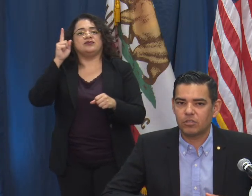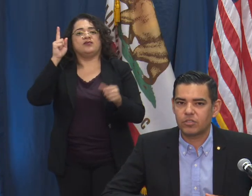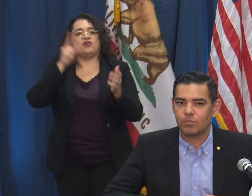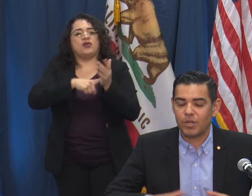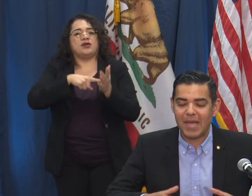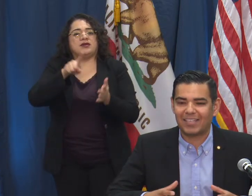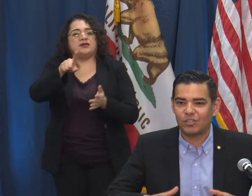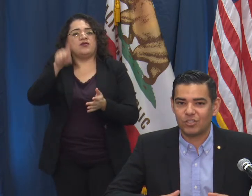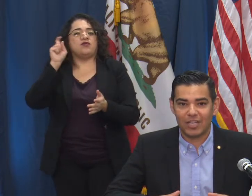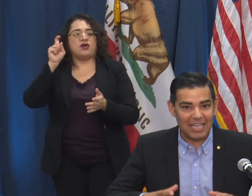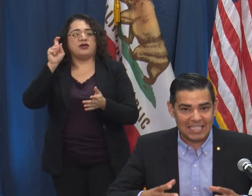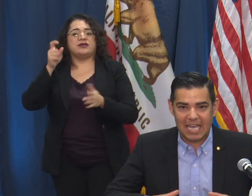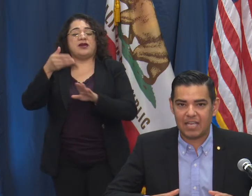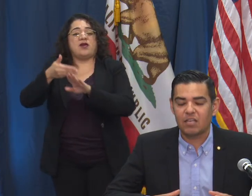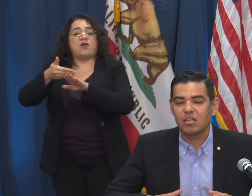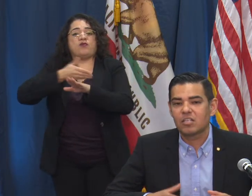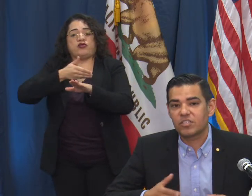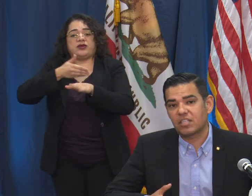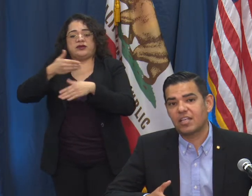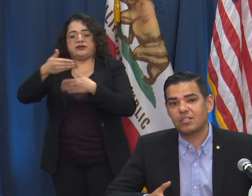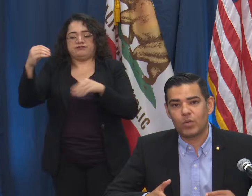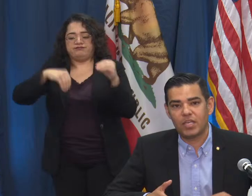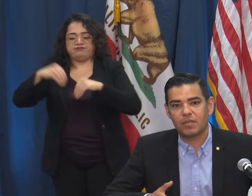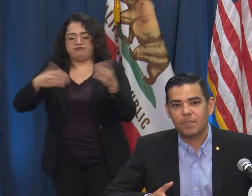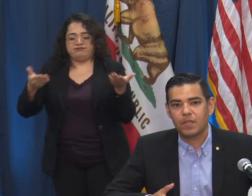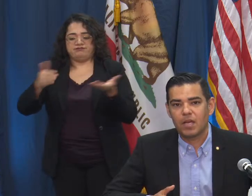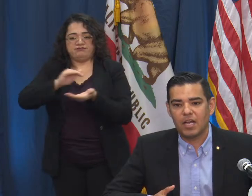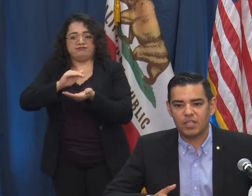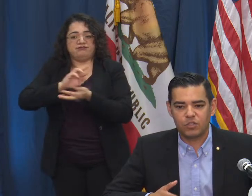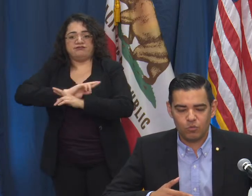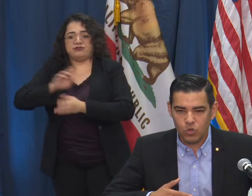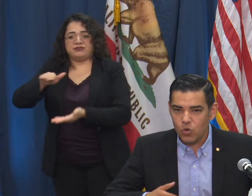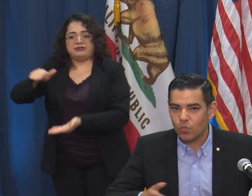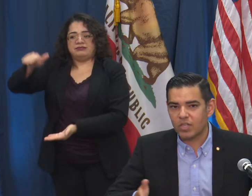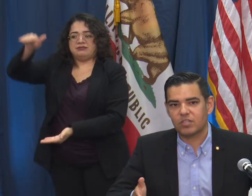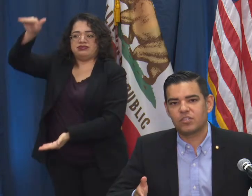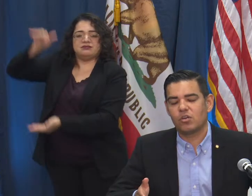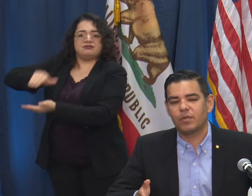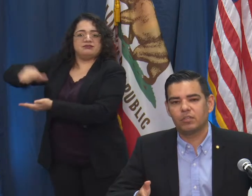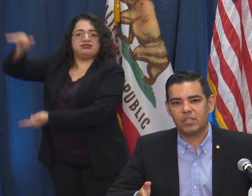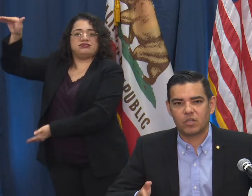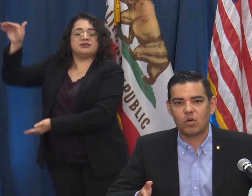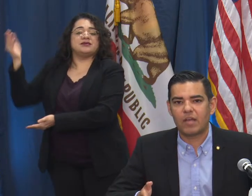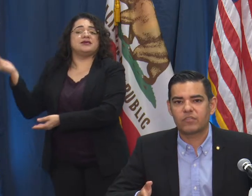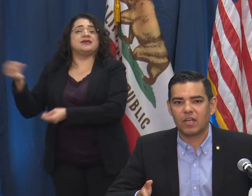prepackaged a day, 6 days a week to numerous senior buildings across the